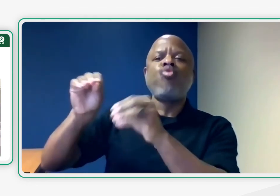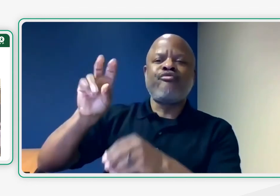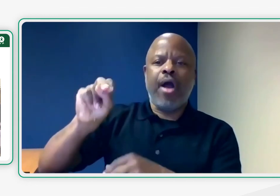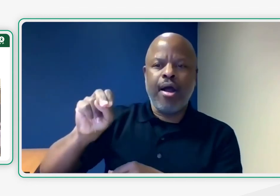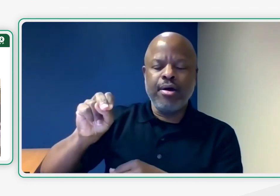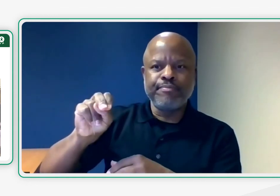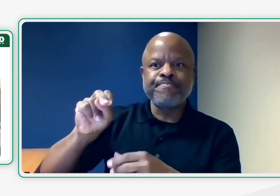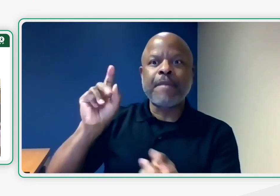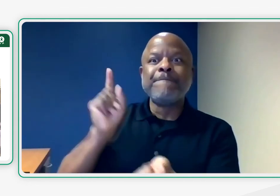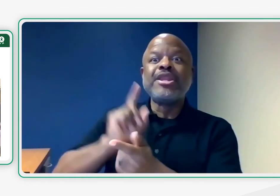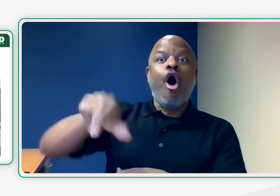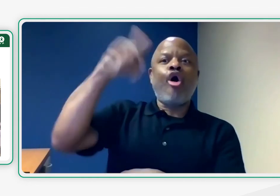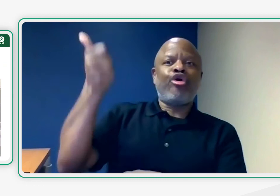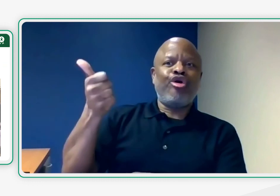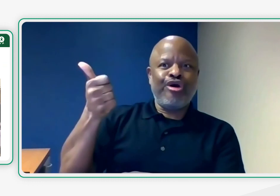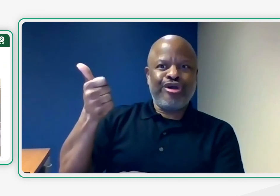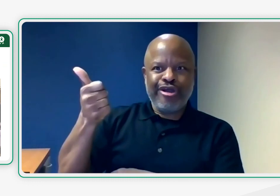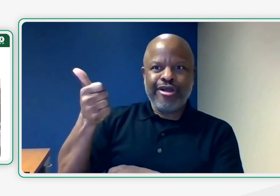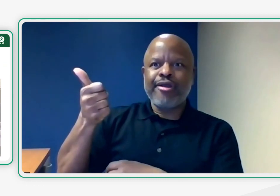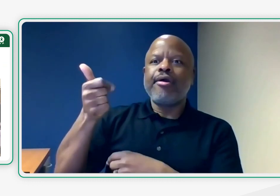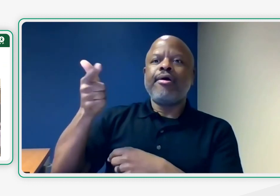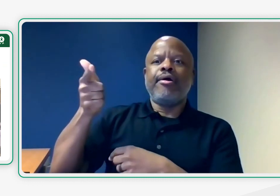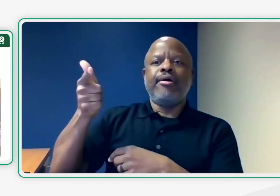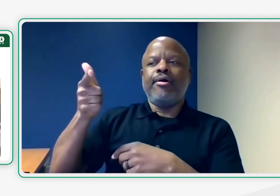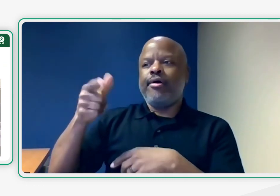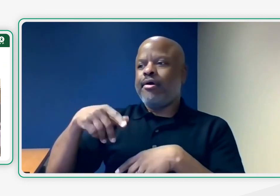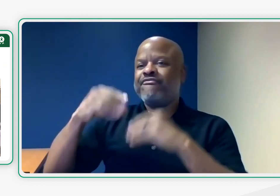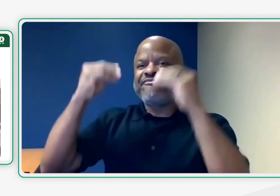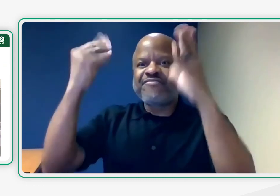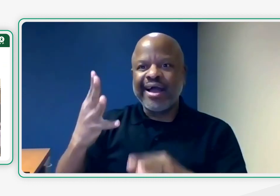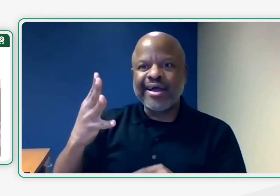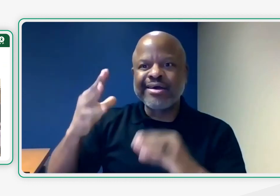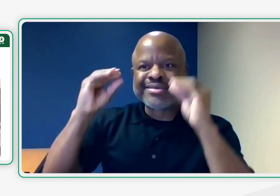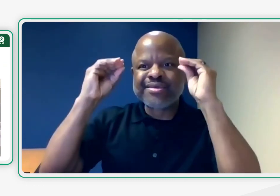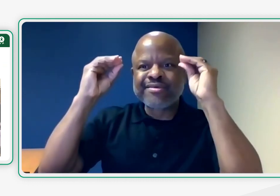And we started . . . got to talking. And then, you know, moved on and met.